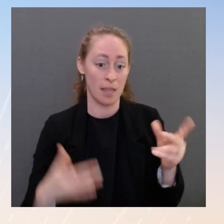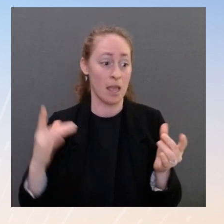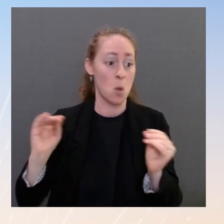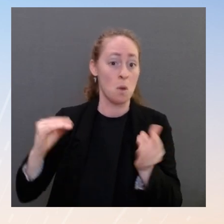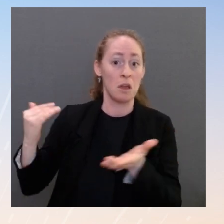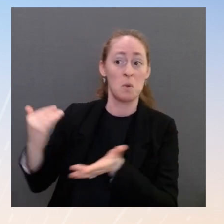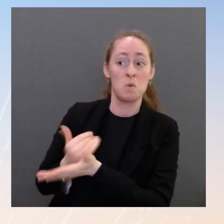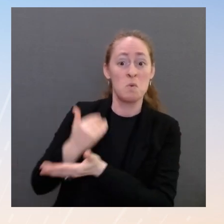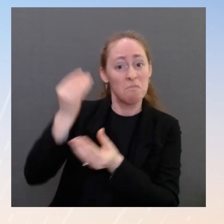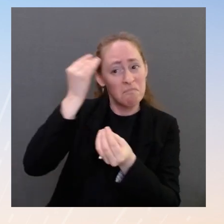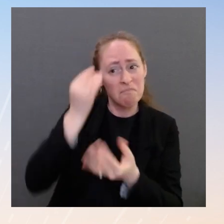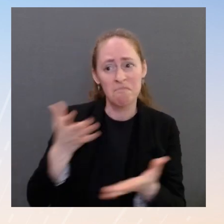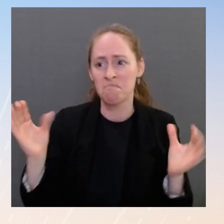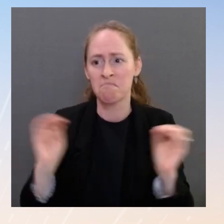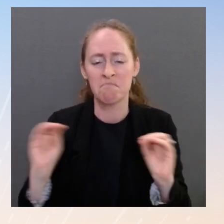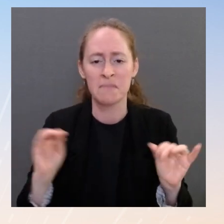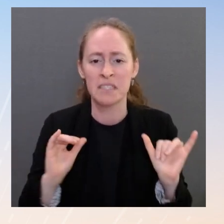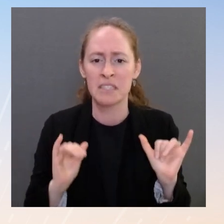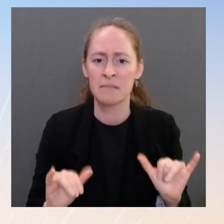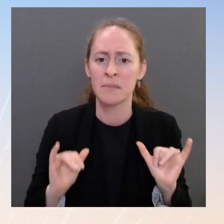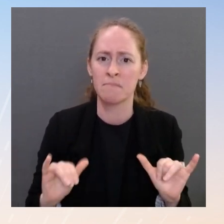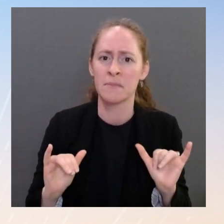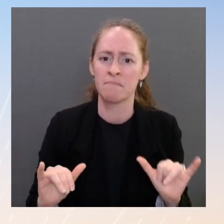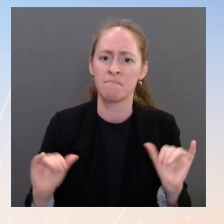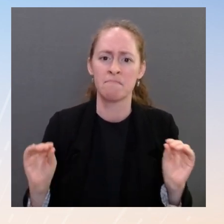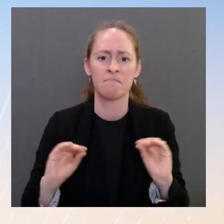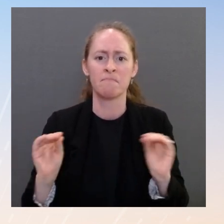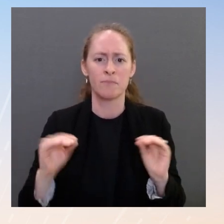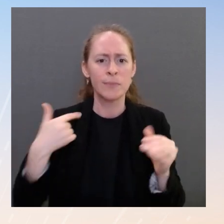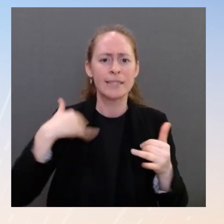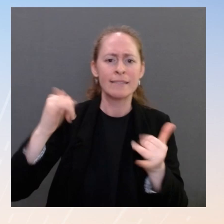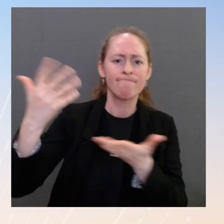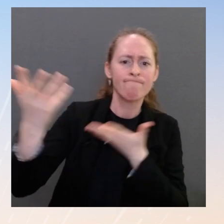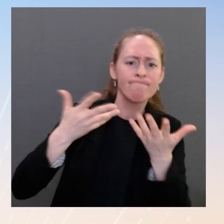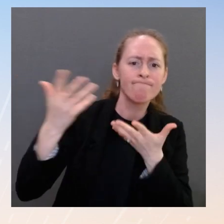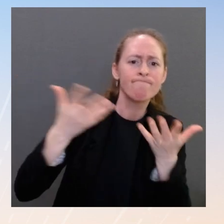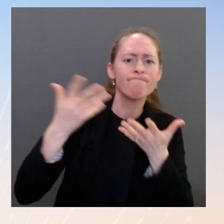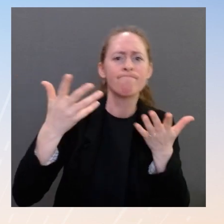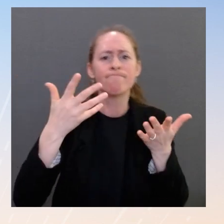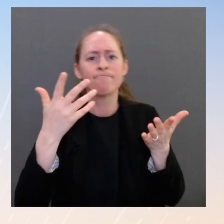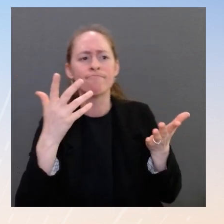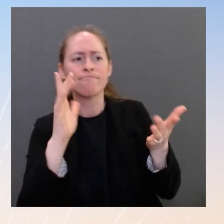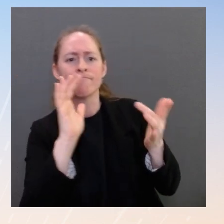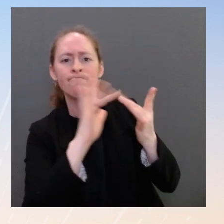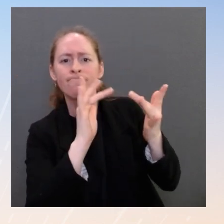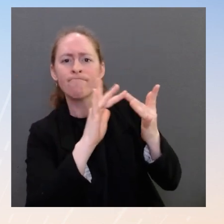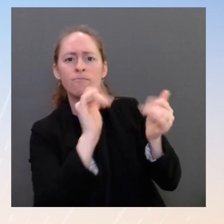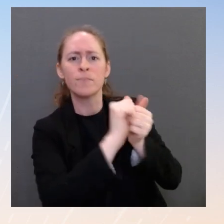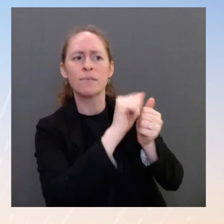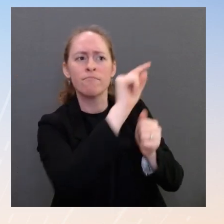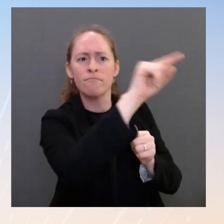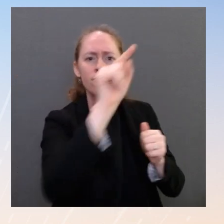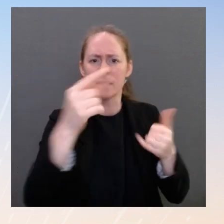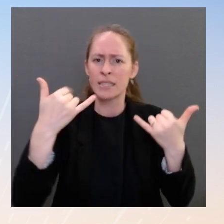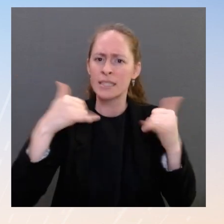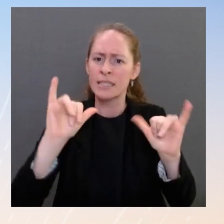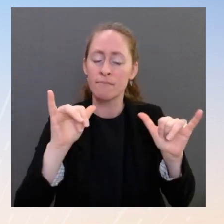And we've reached out, of course, to Indonesia, as you noted, who's hosting the summit. But we don't have any other additional details. It's six months away.